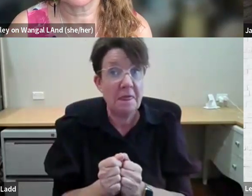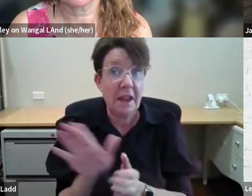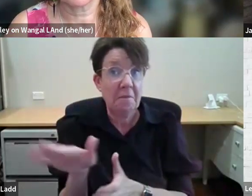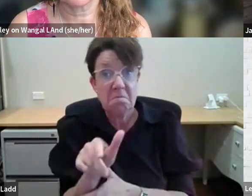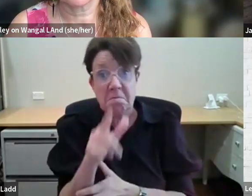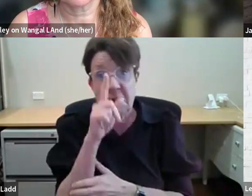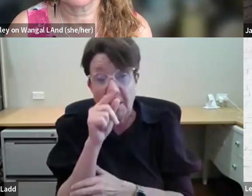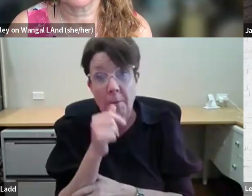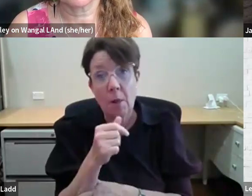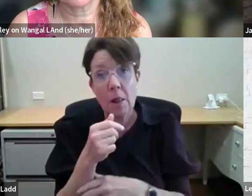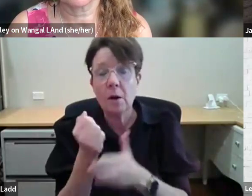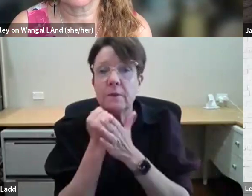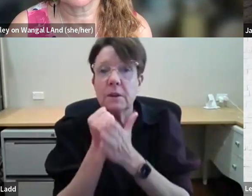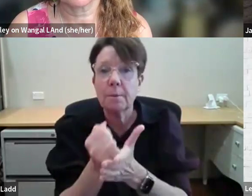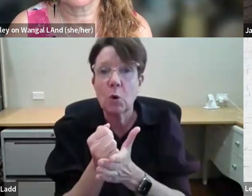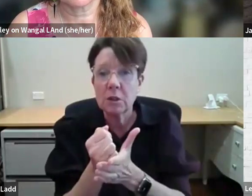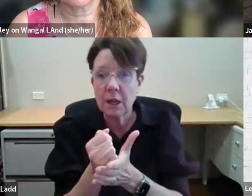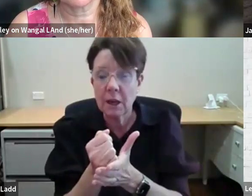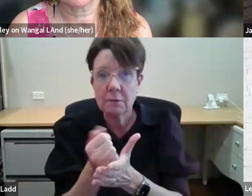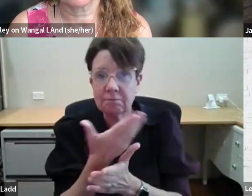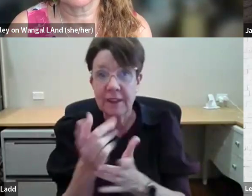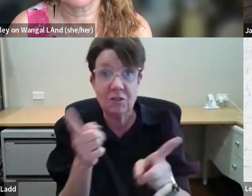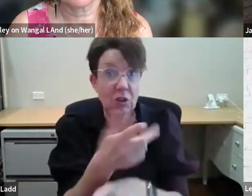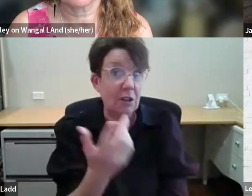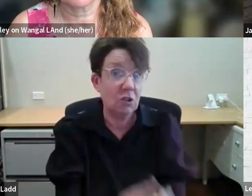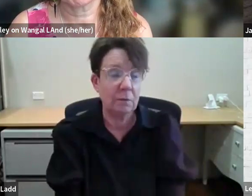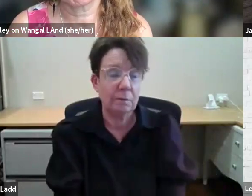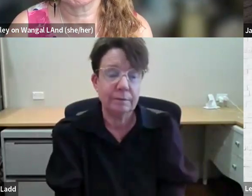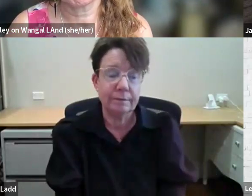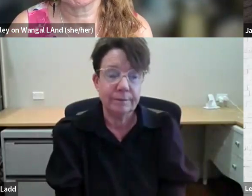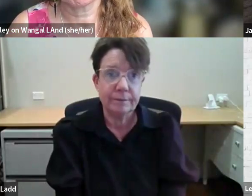, in terms of environmental considerations? Are they fit for purpose?